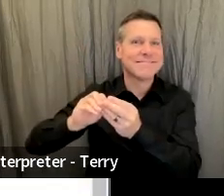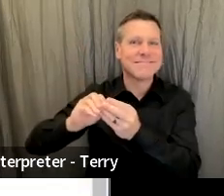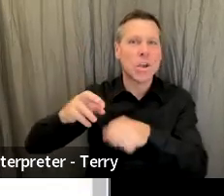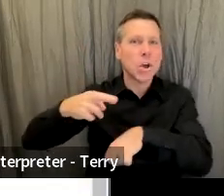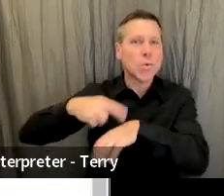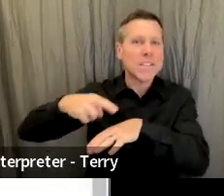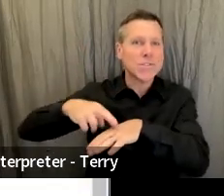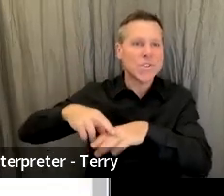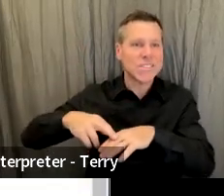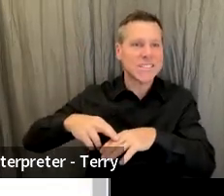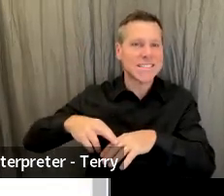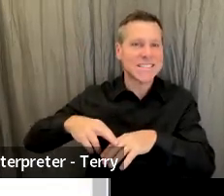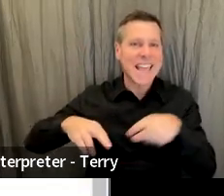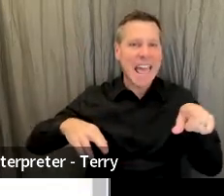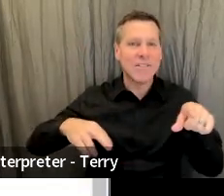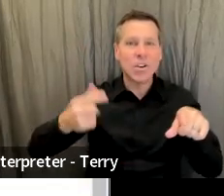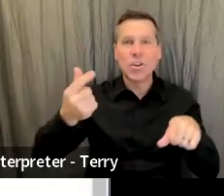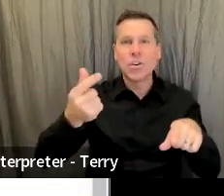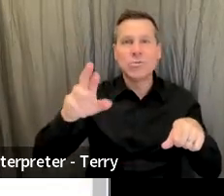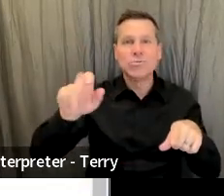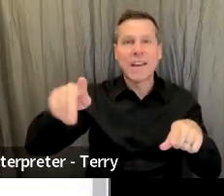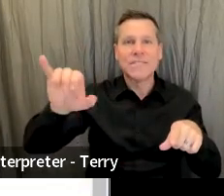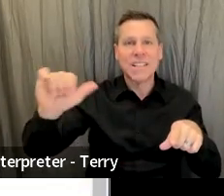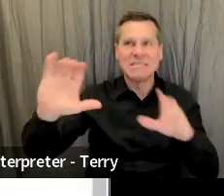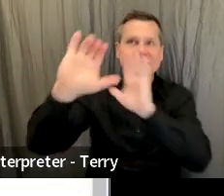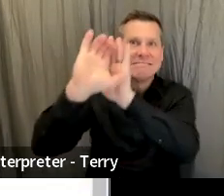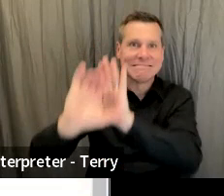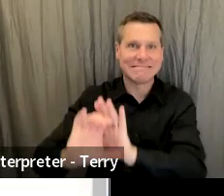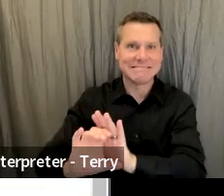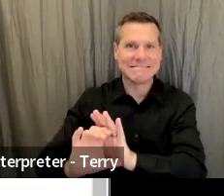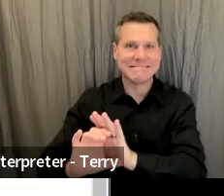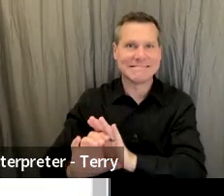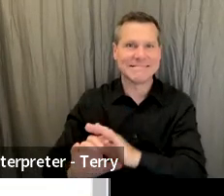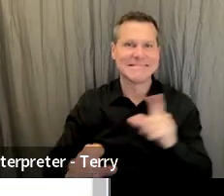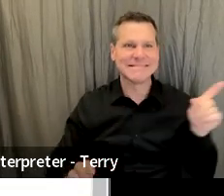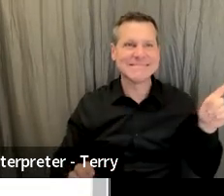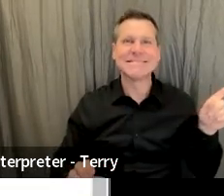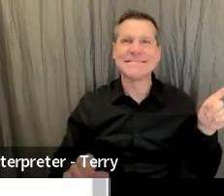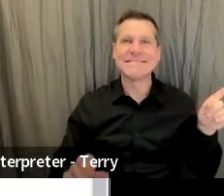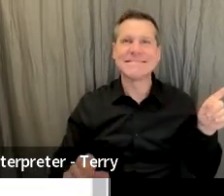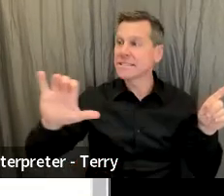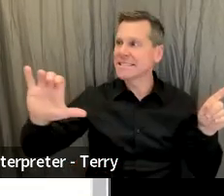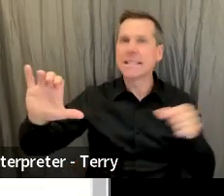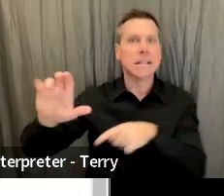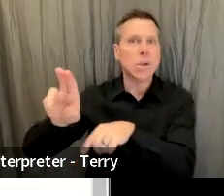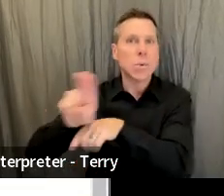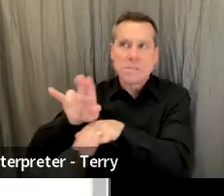We have our graphics section, and that includes the manual graphic standards that our college adheres to.